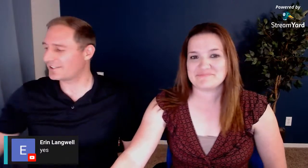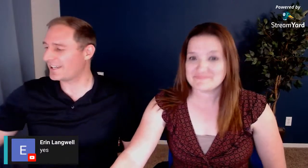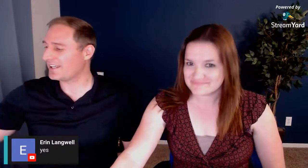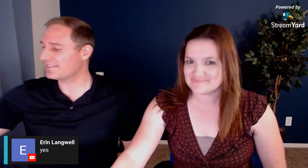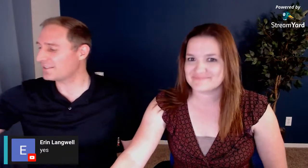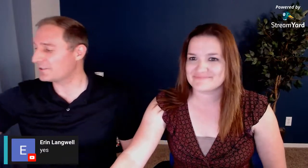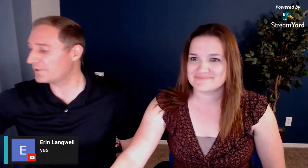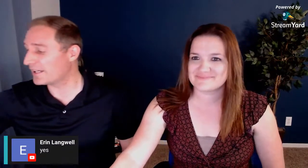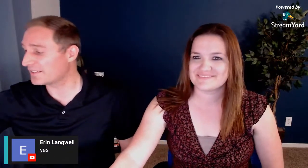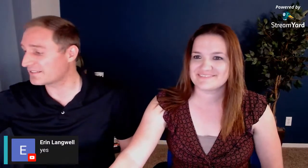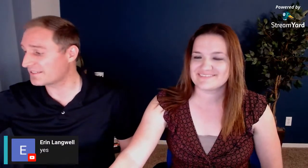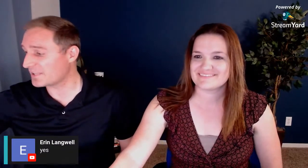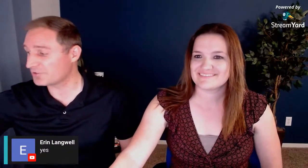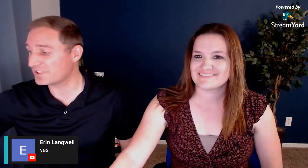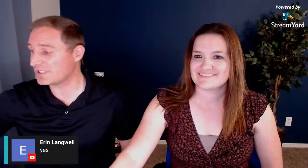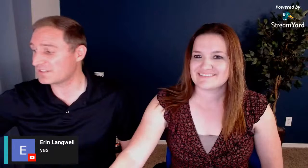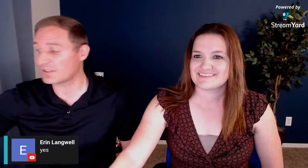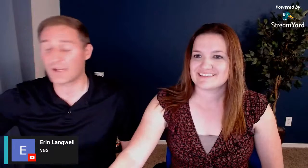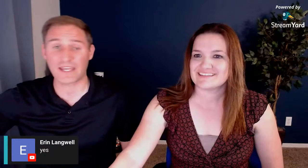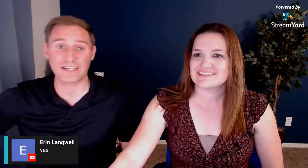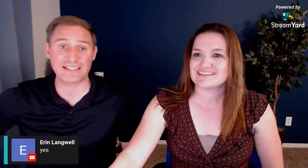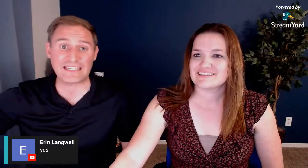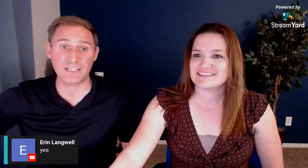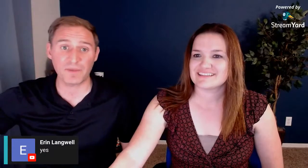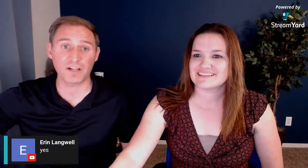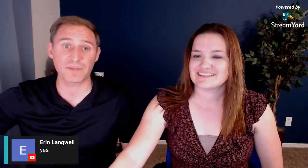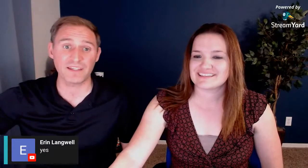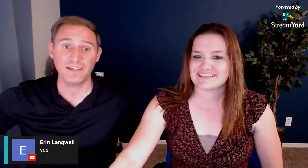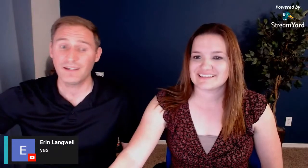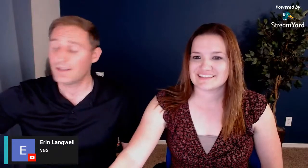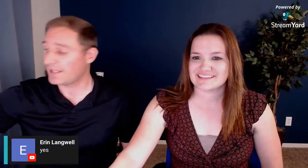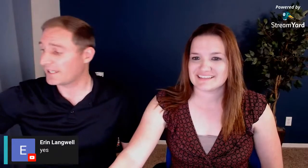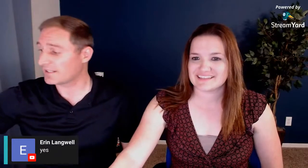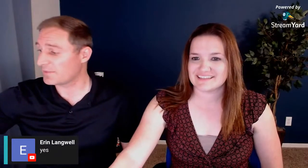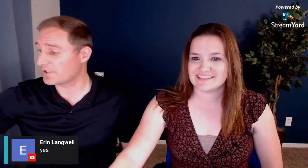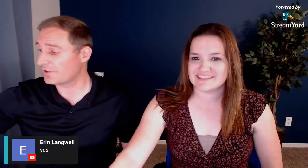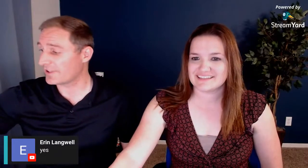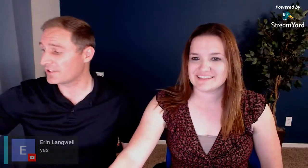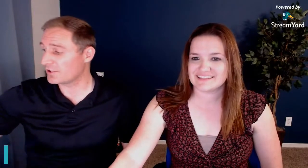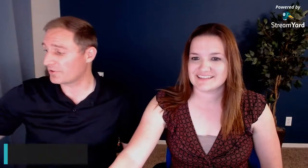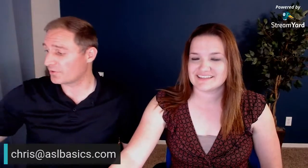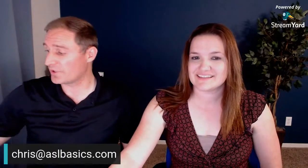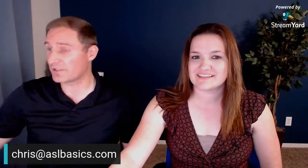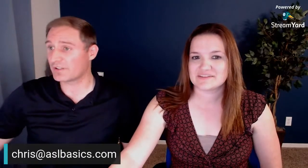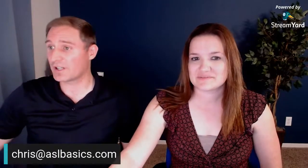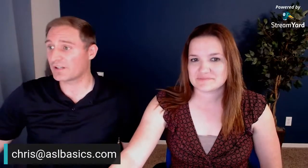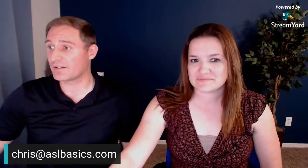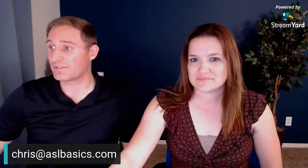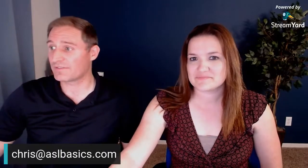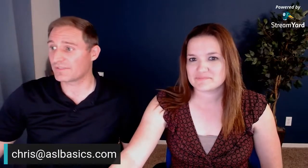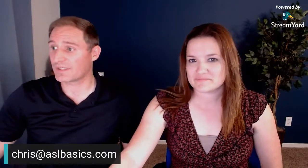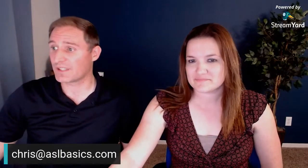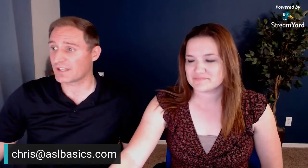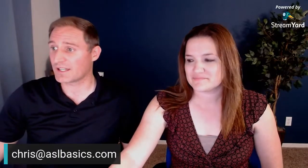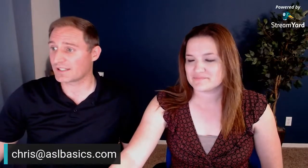okay so uh same routine just go ahead and email me and let me know that you were the winner of the